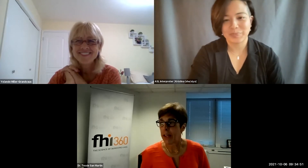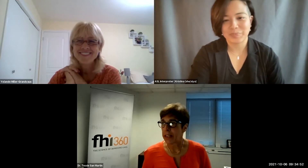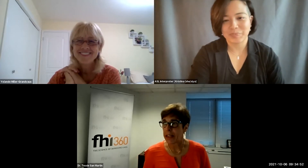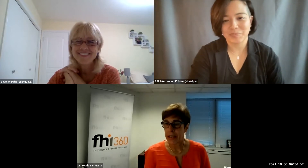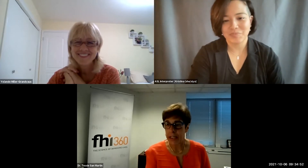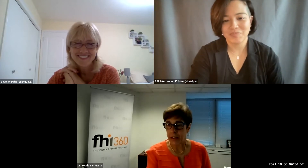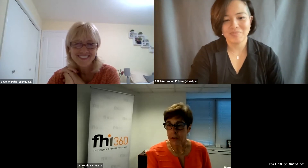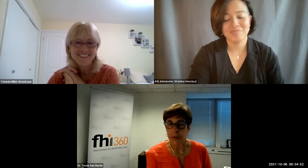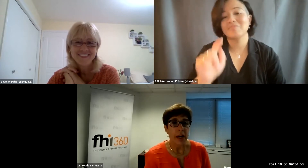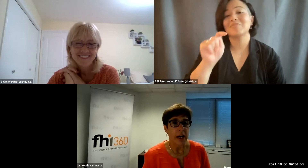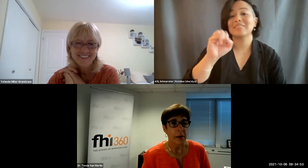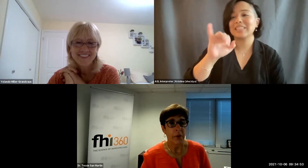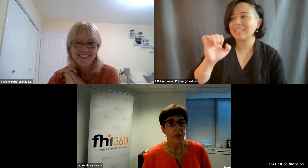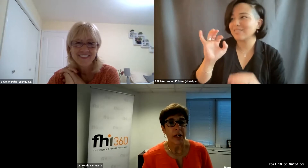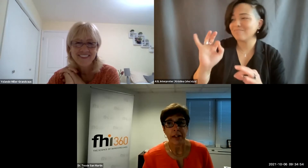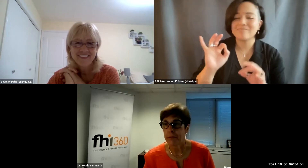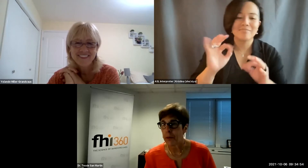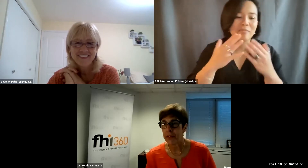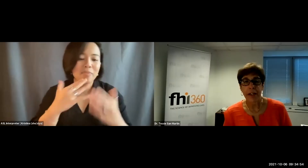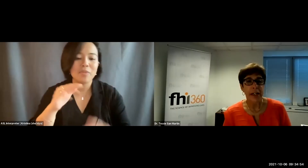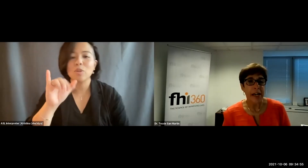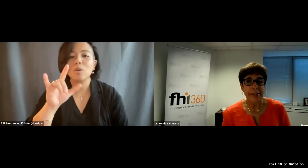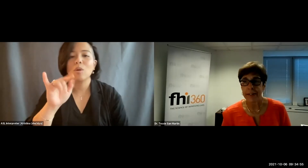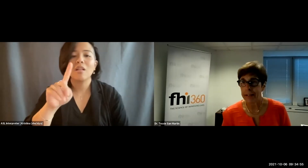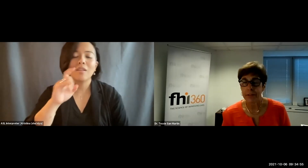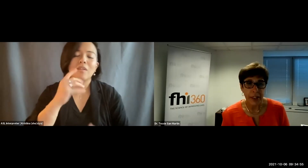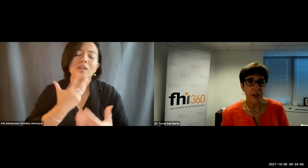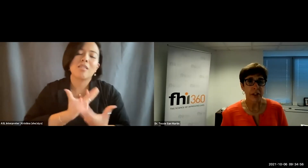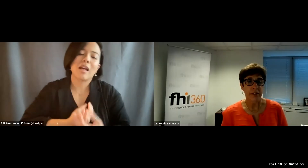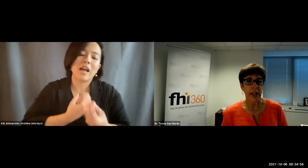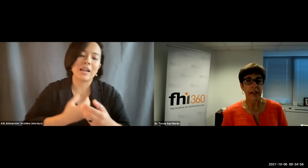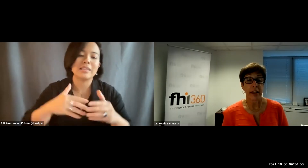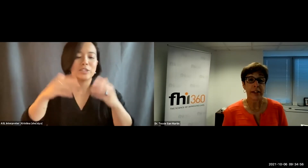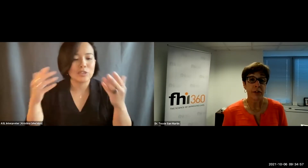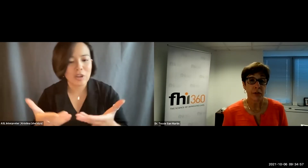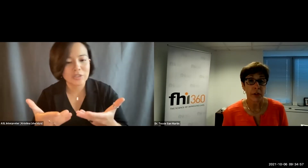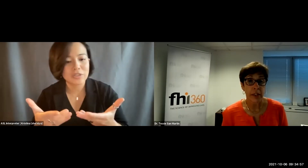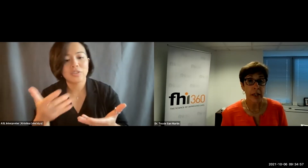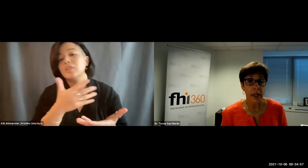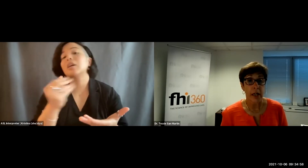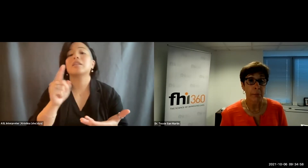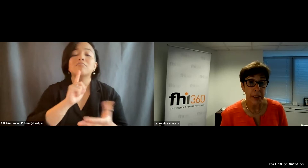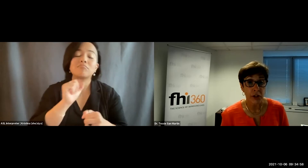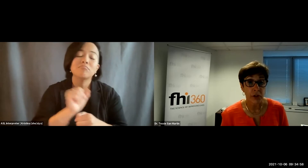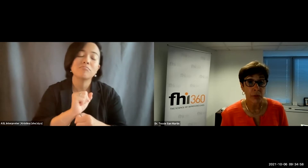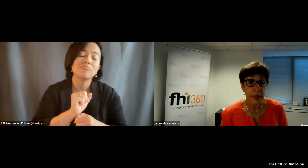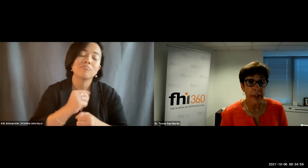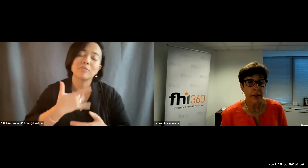Great. Thank you Yolande for the kind introduction and it is truly a pleasure to be here,